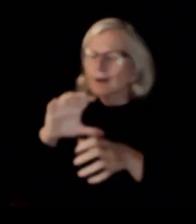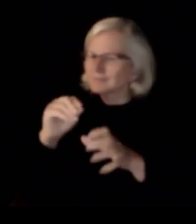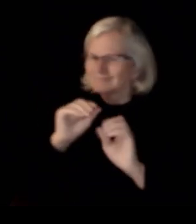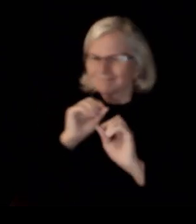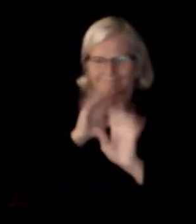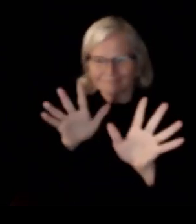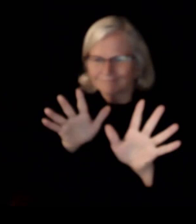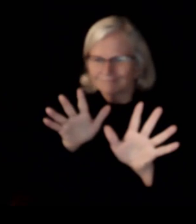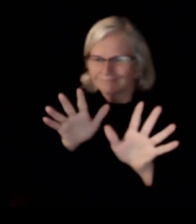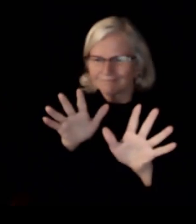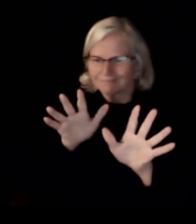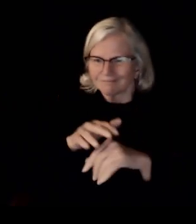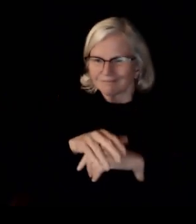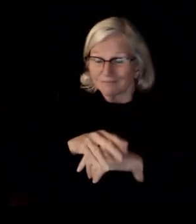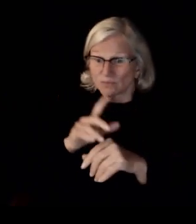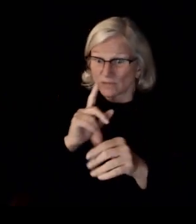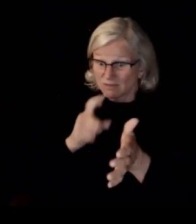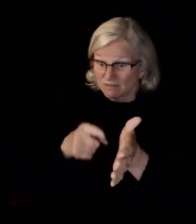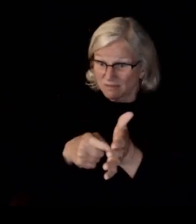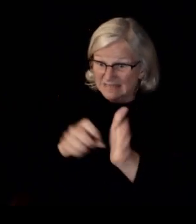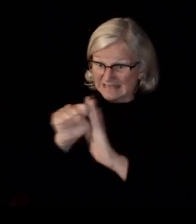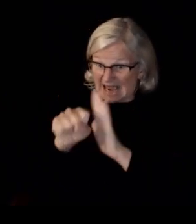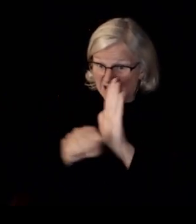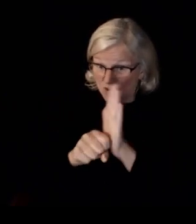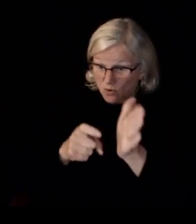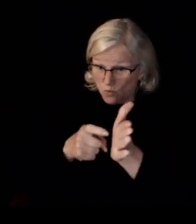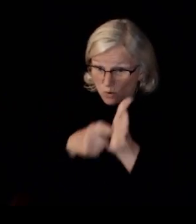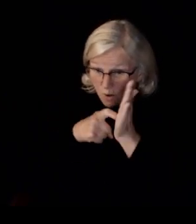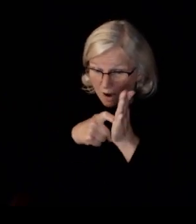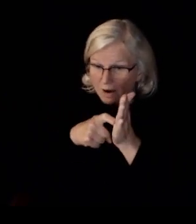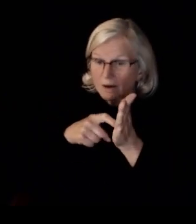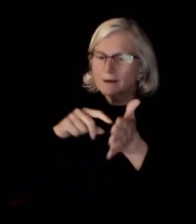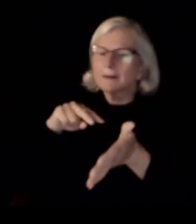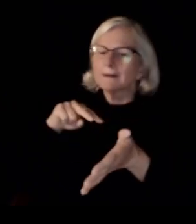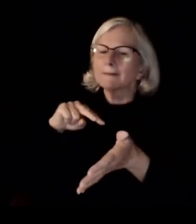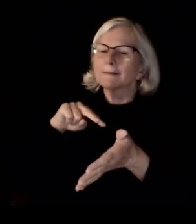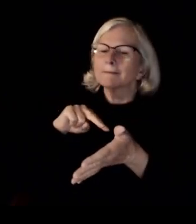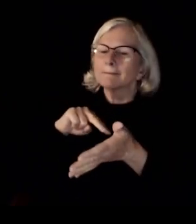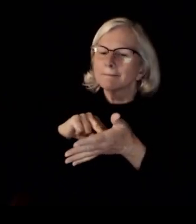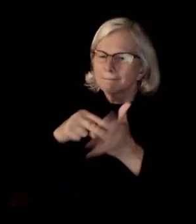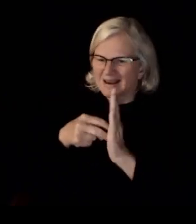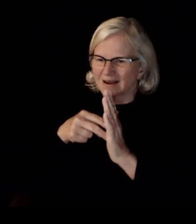to to create uniformity and expectations and just reinforce how very important this is.